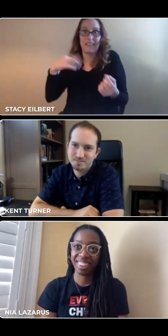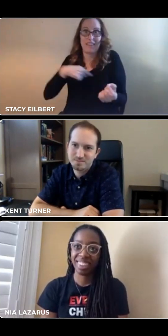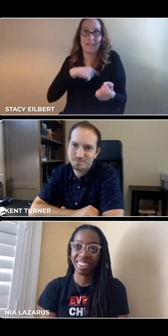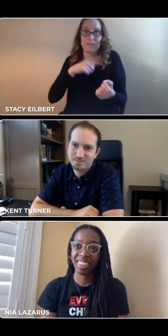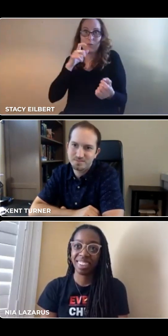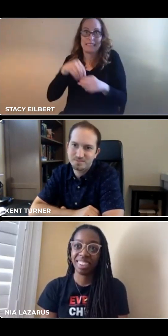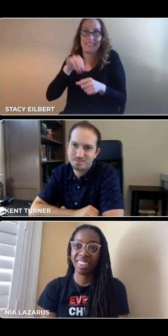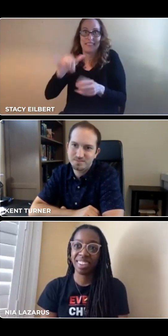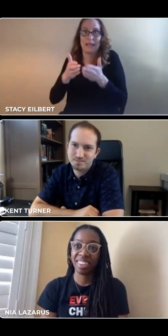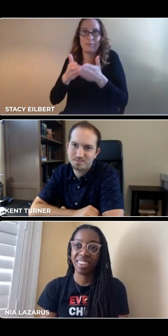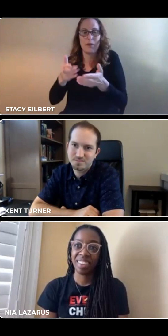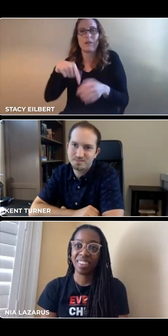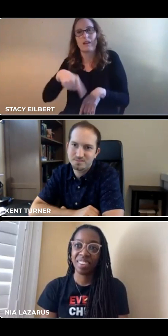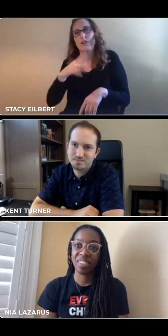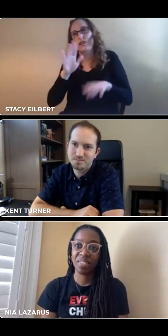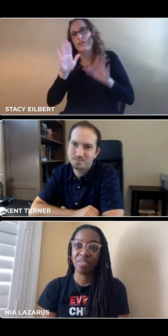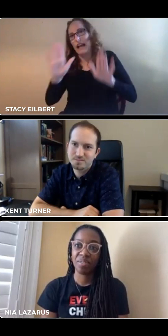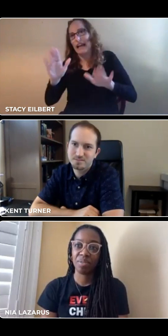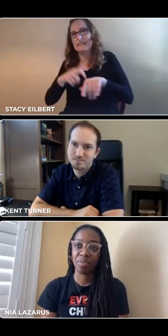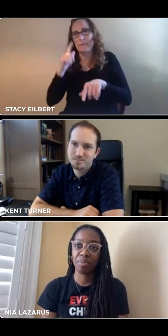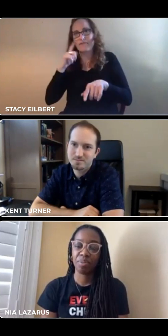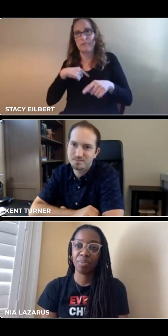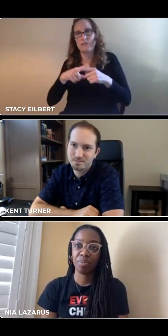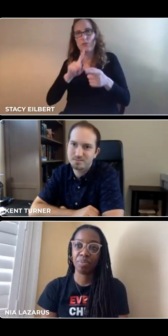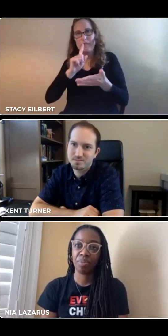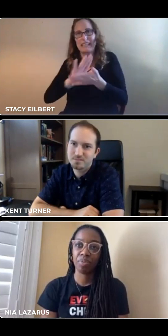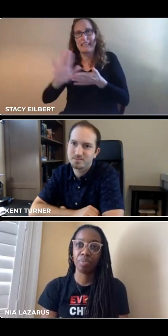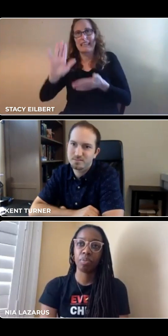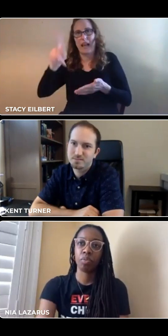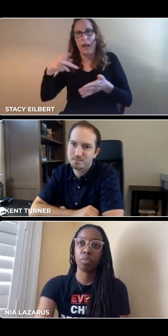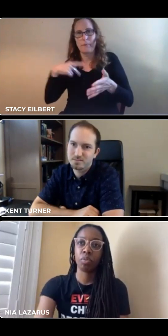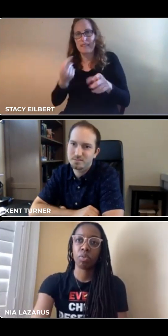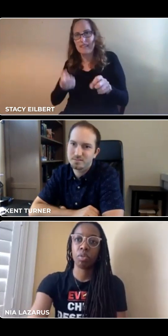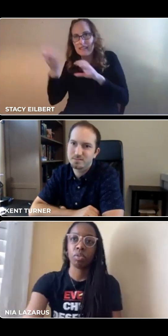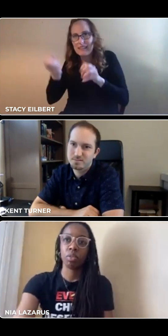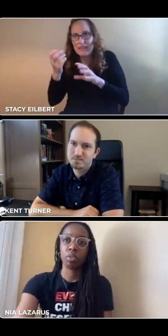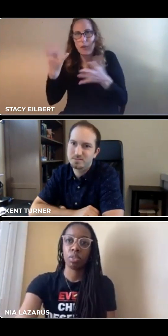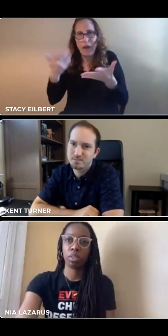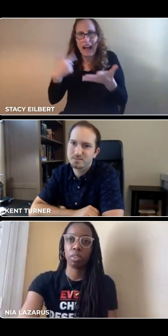technology to teach. So, yeah, for many of us that are in this boat, now is a great time